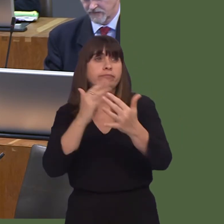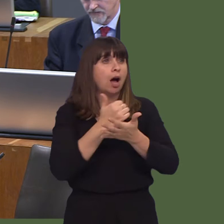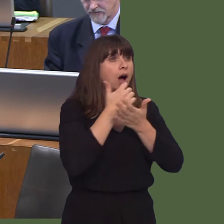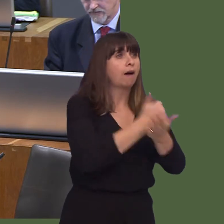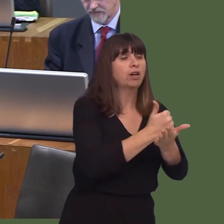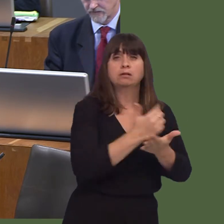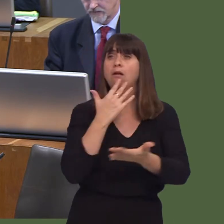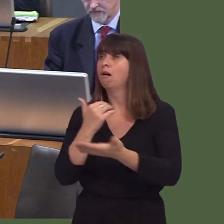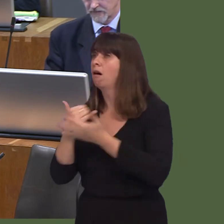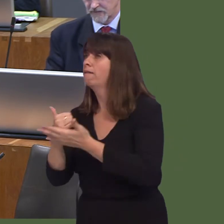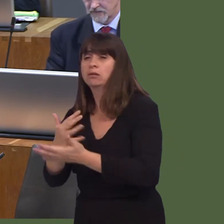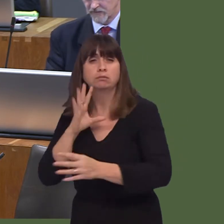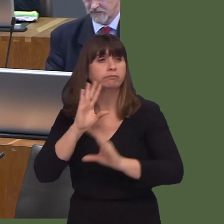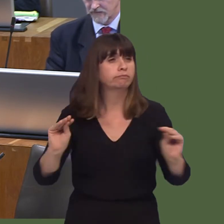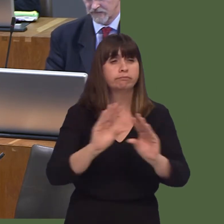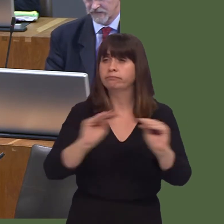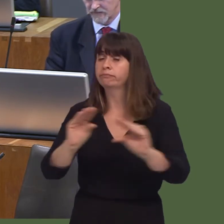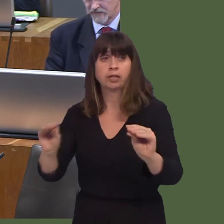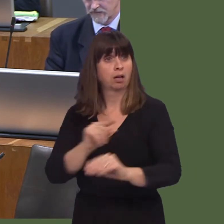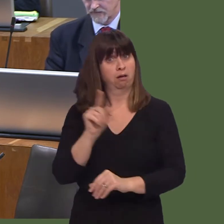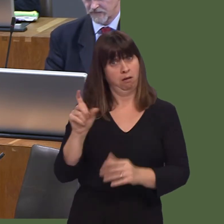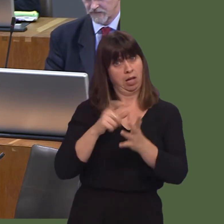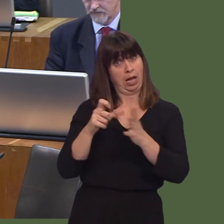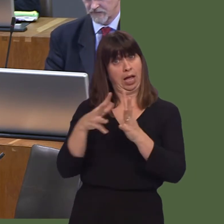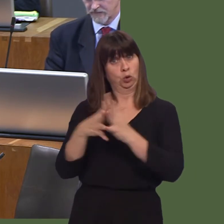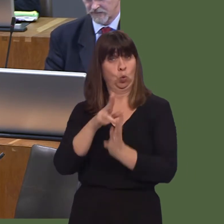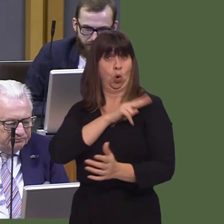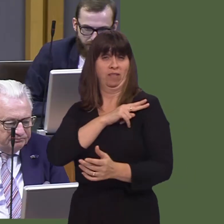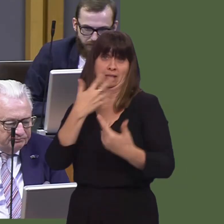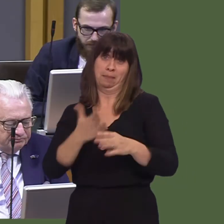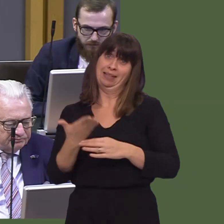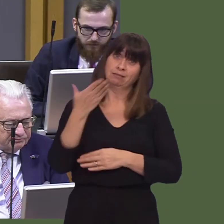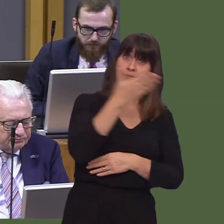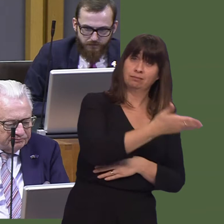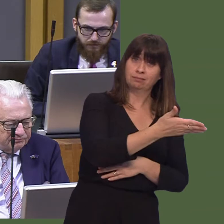I understand that a Cadw officer visited the remains of the blast furnaces at Gadlys in